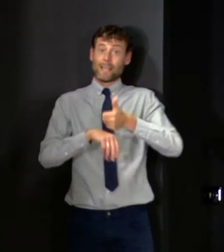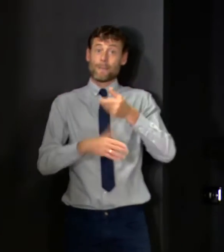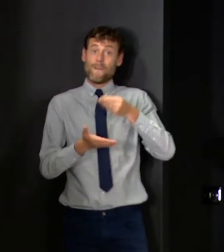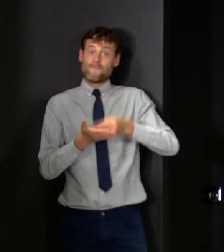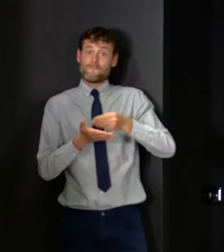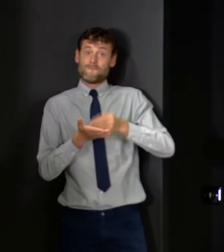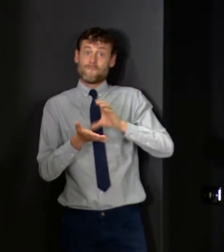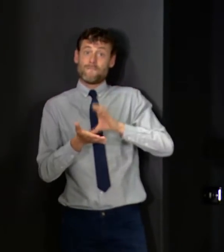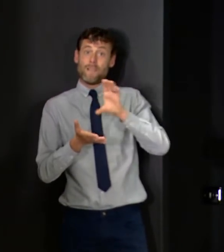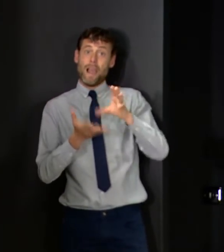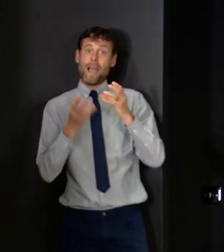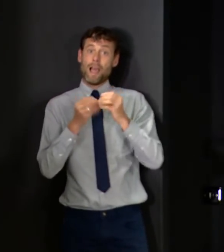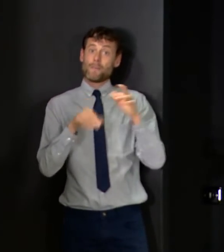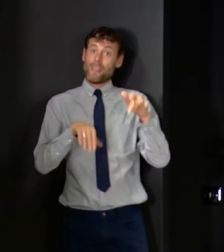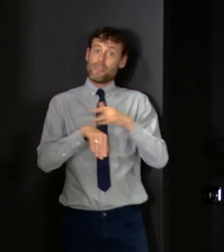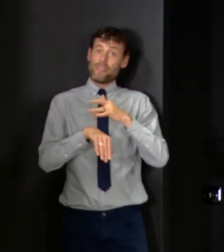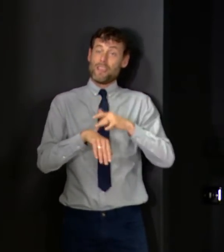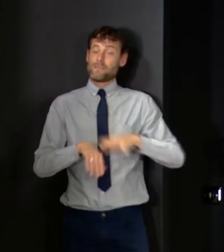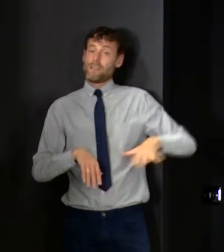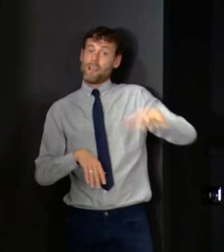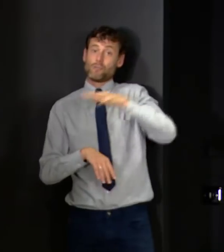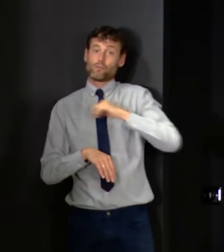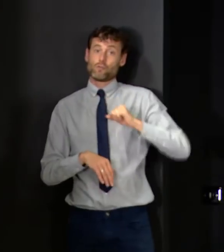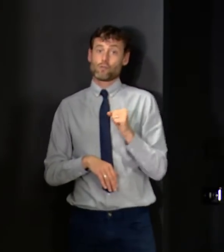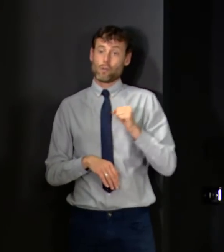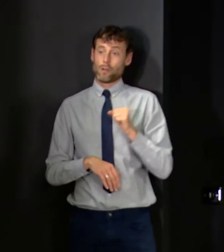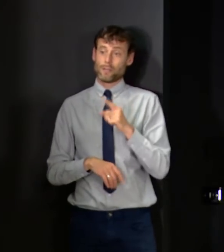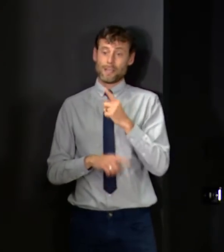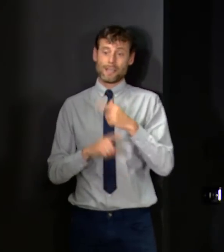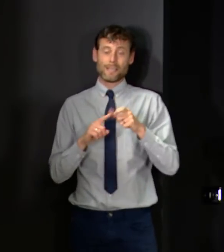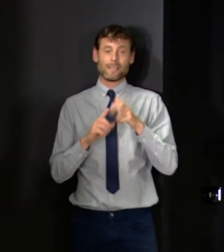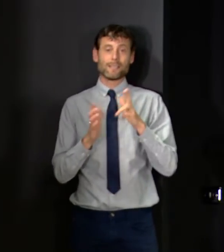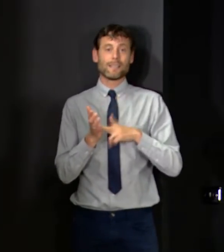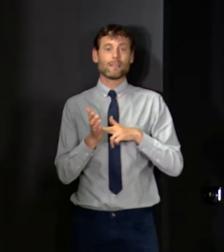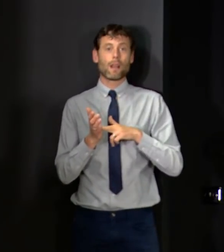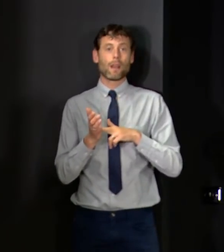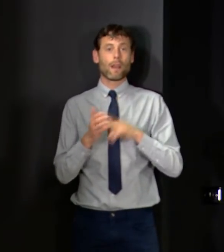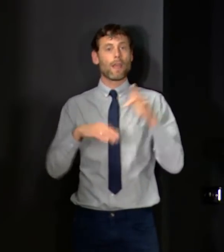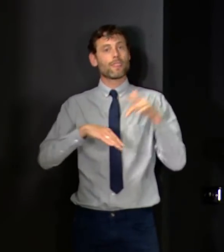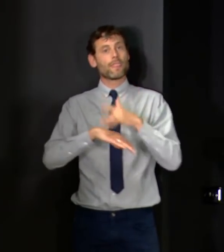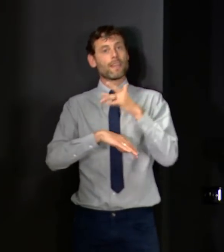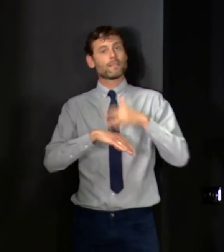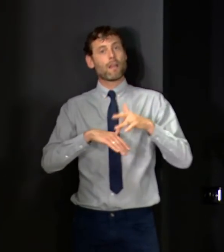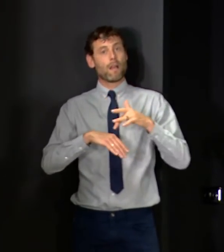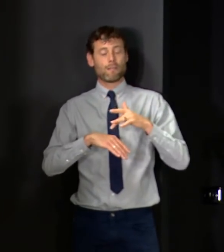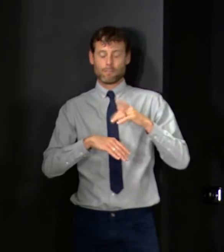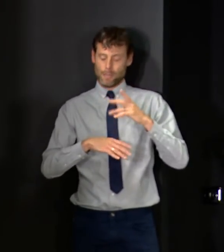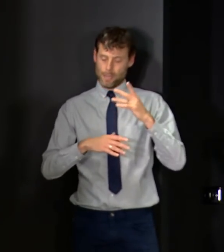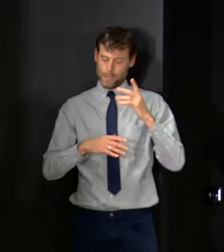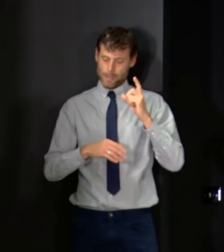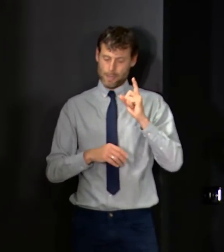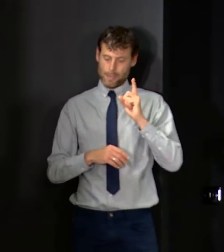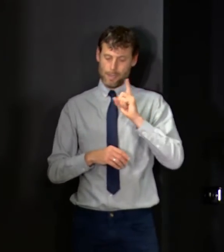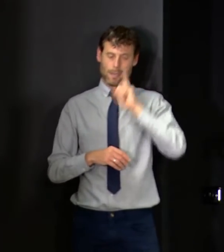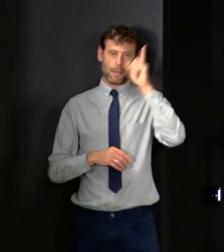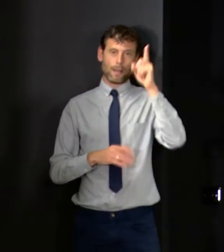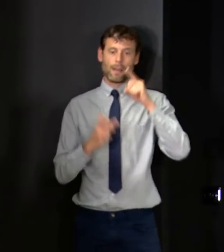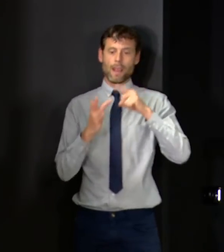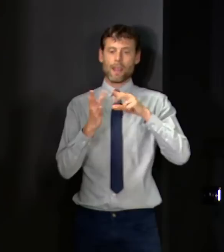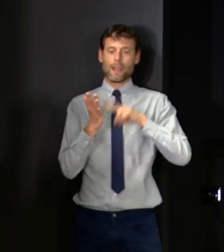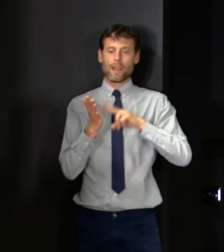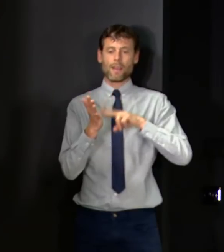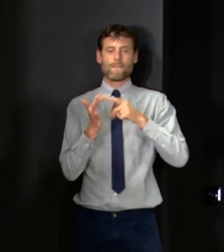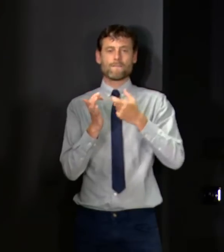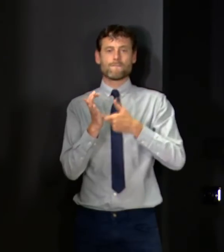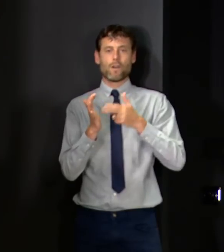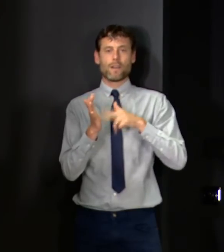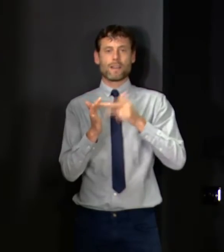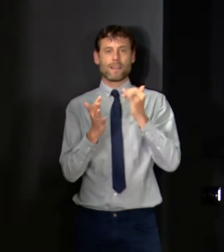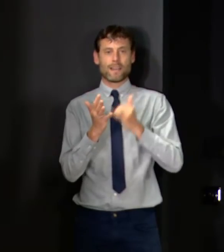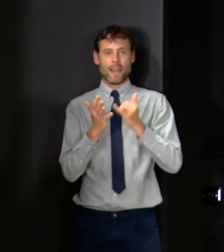in Scotland. So, for example, the Eden theatre up in Inverness and also Aberdeen Arts and